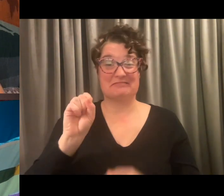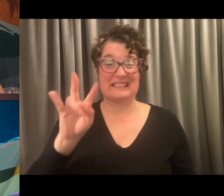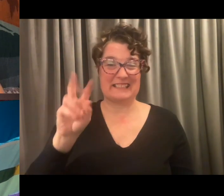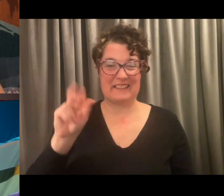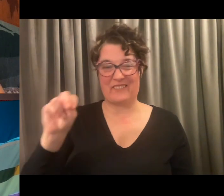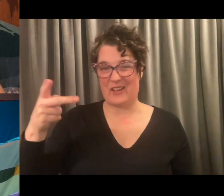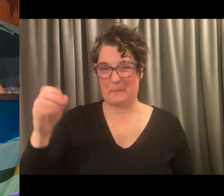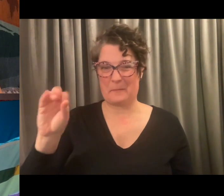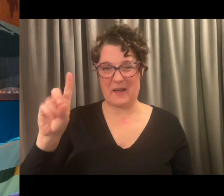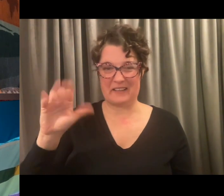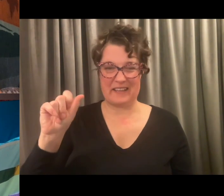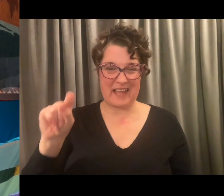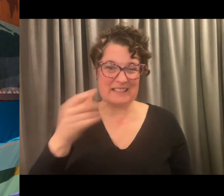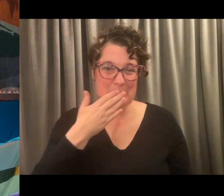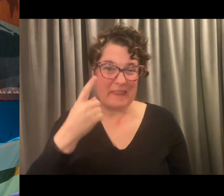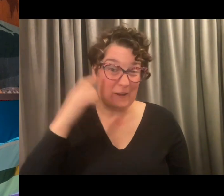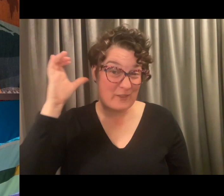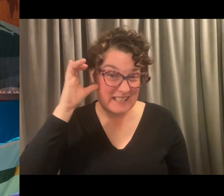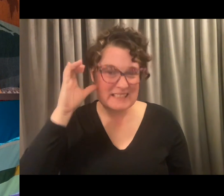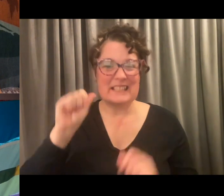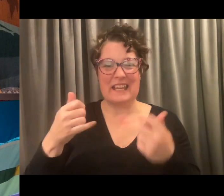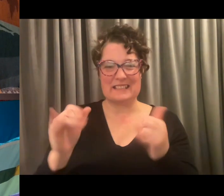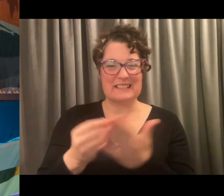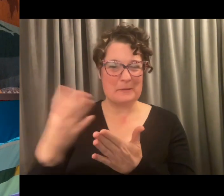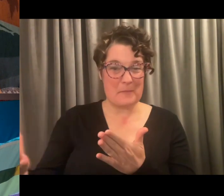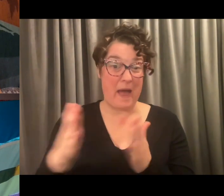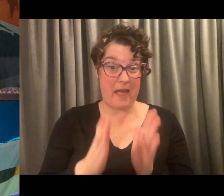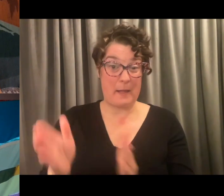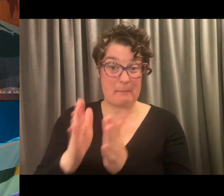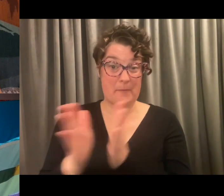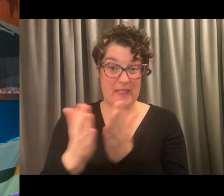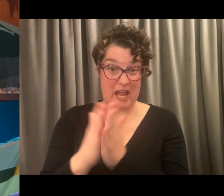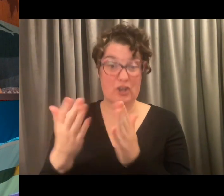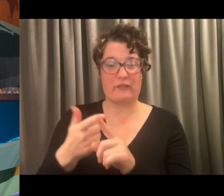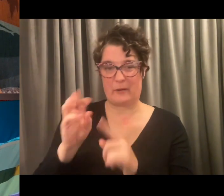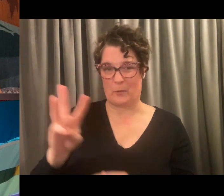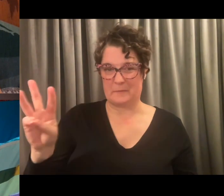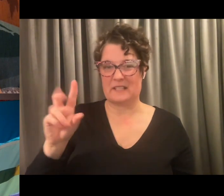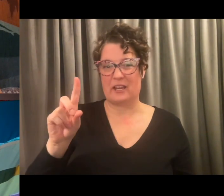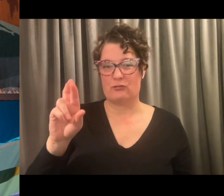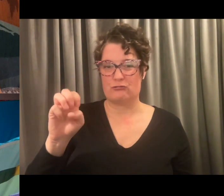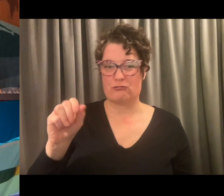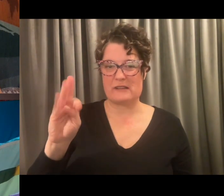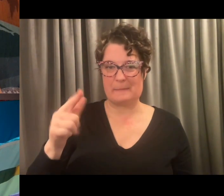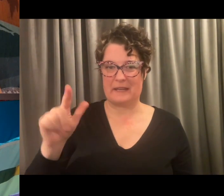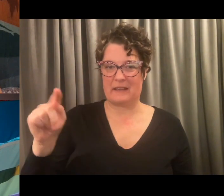website dreamingtheworldtocome.com and join our Patreon at patreon.com/dreamingtheworldtocome.